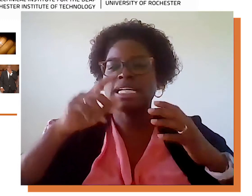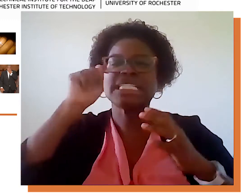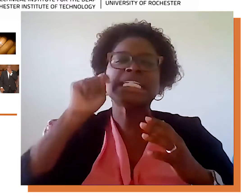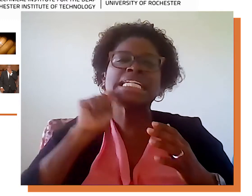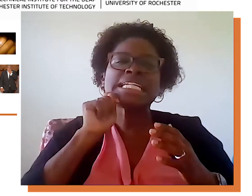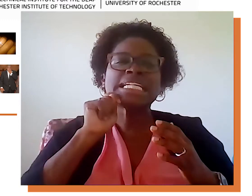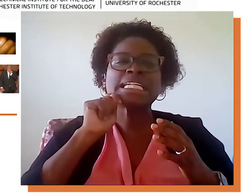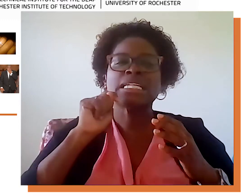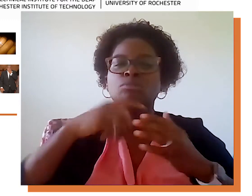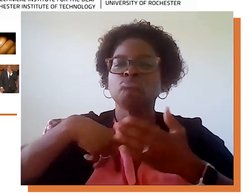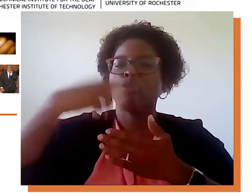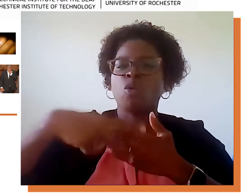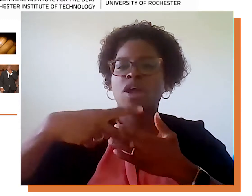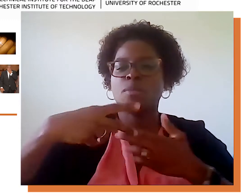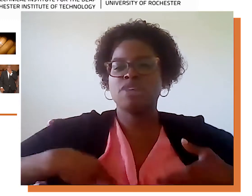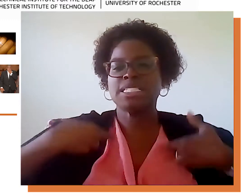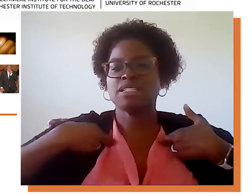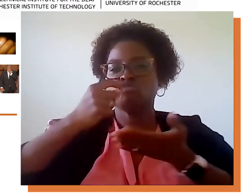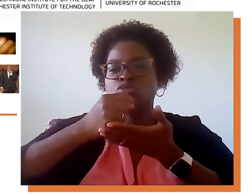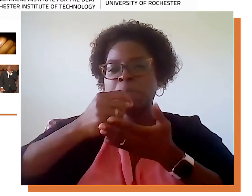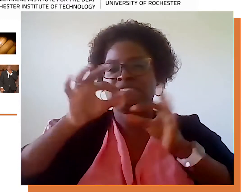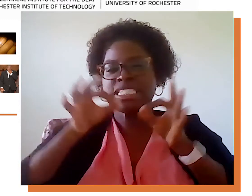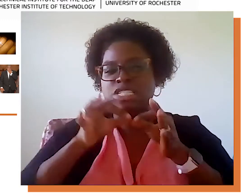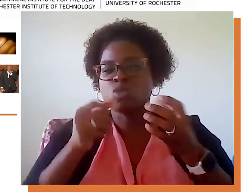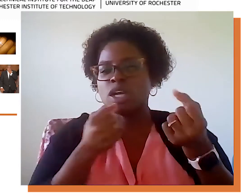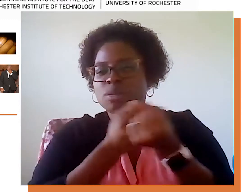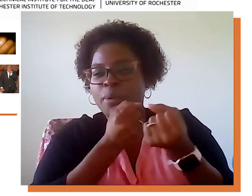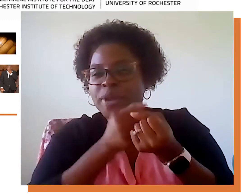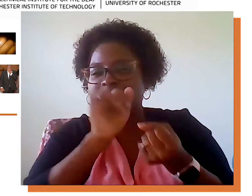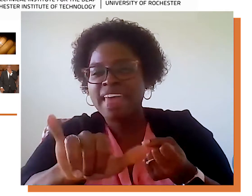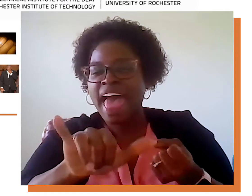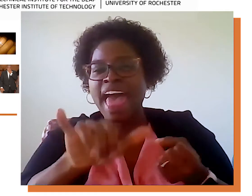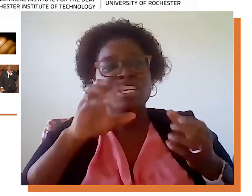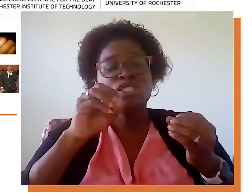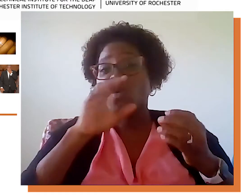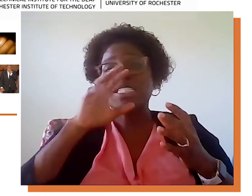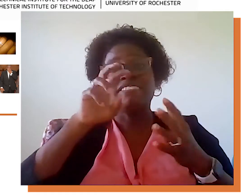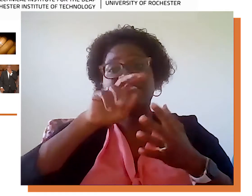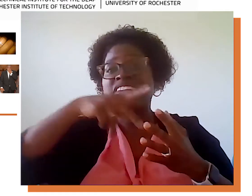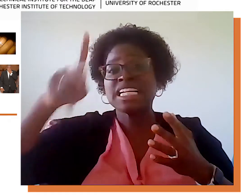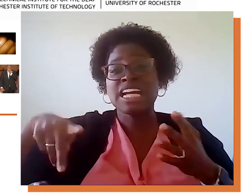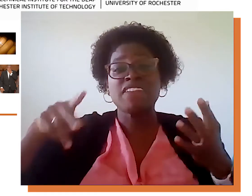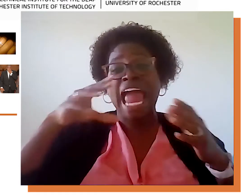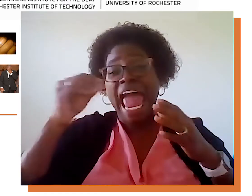I also worked to establish a program to support teenagers